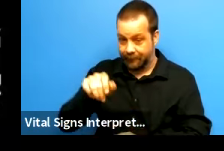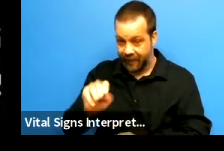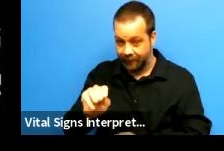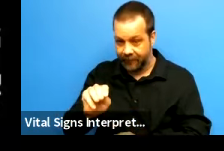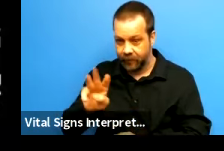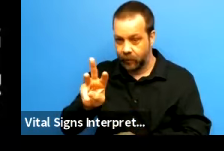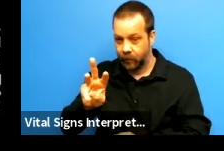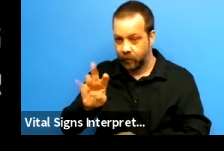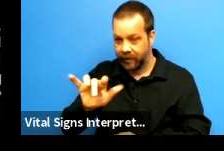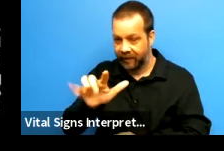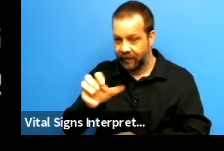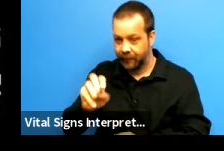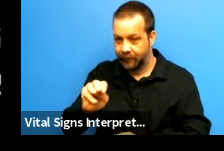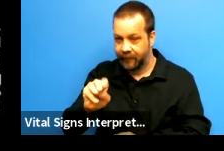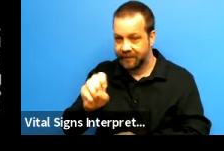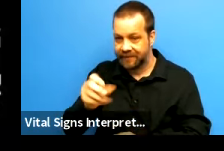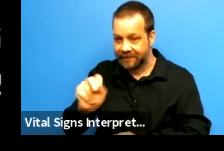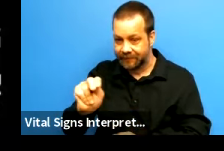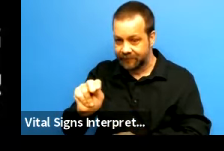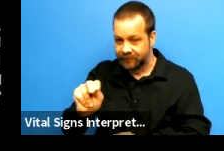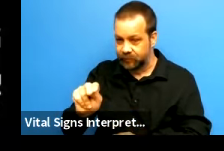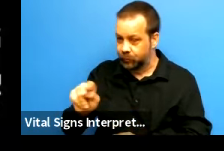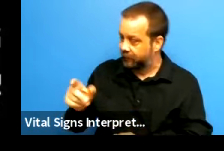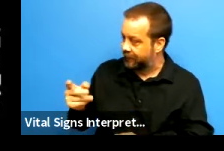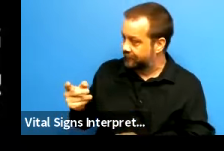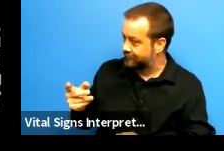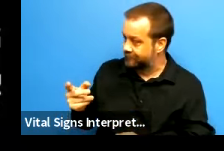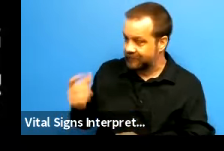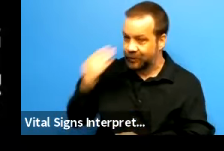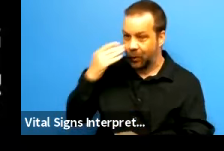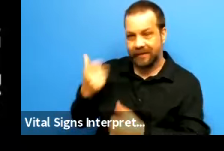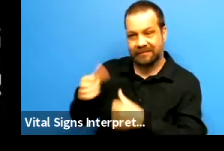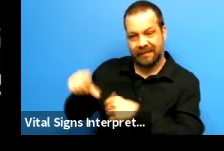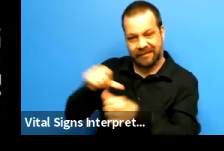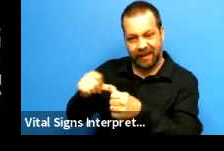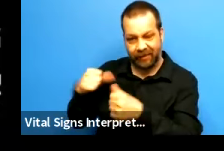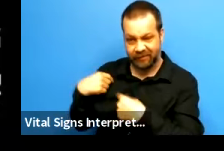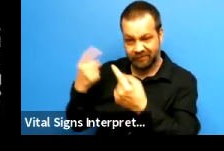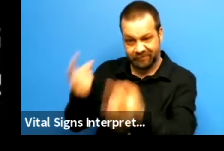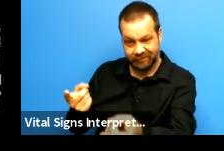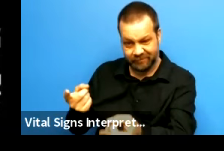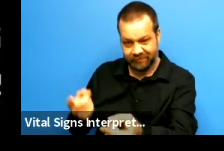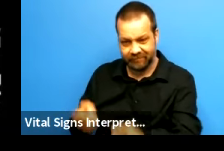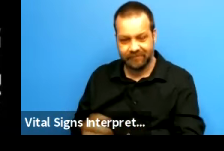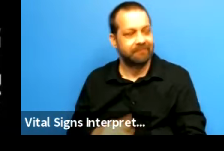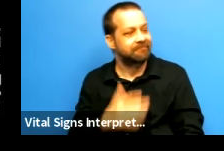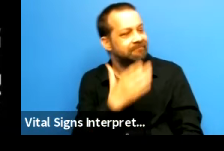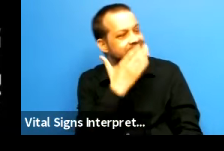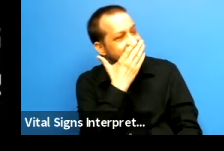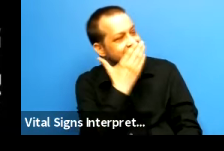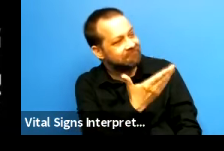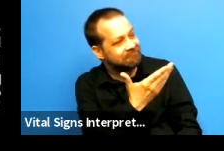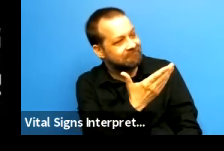Pam, will you introduce yourself? Pam Williamson: Thank you. This is Pam Williamson.